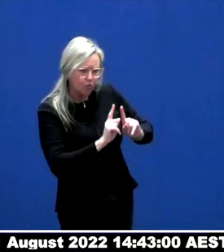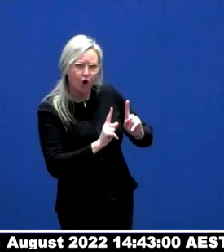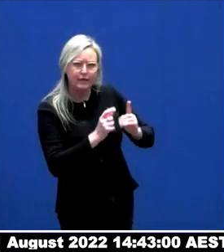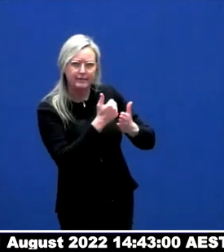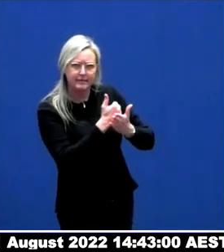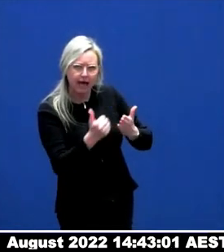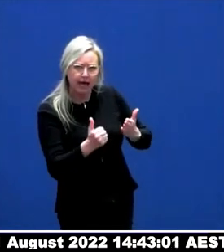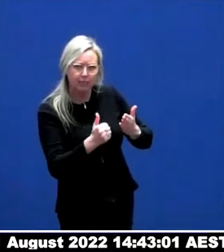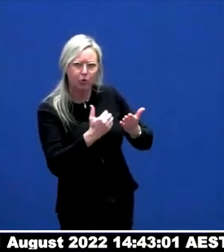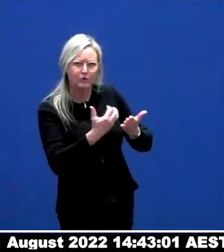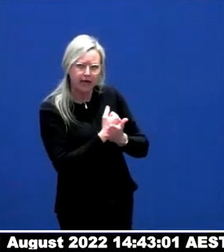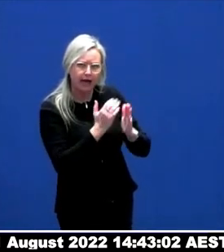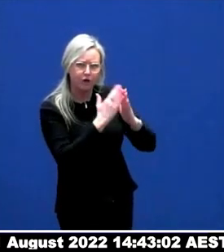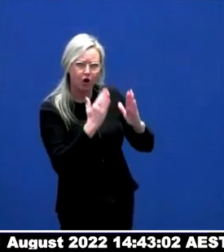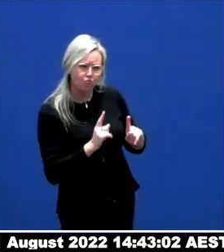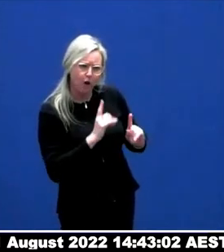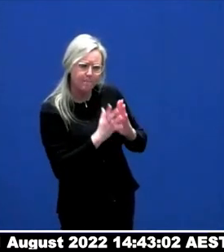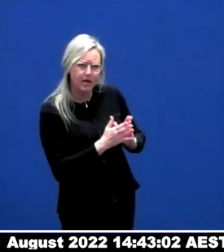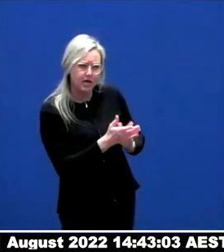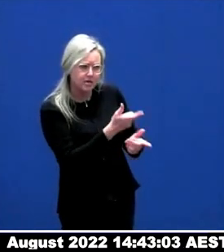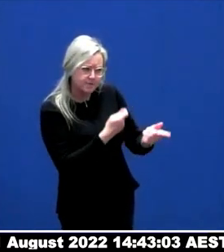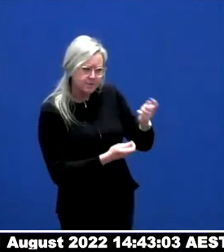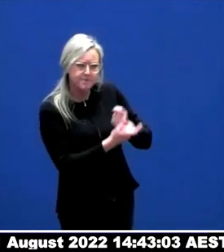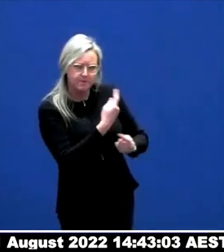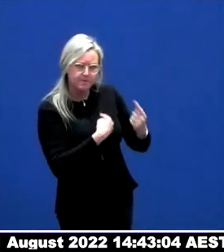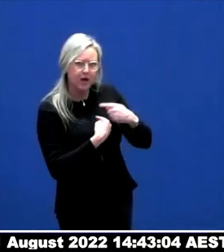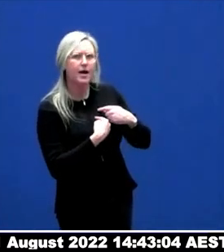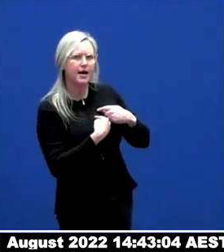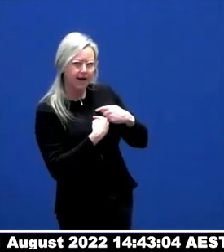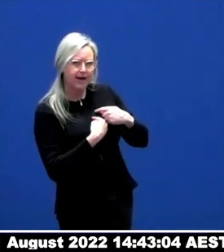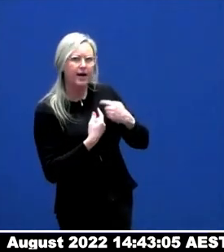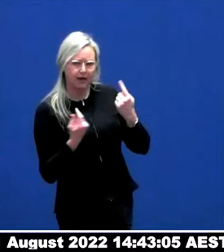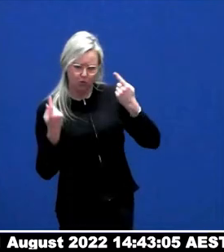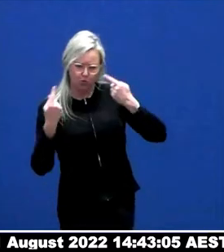Then you would have an assessment around that? Yes. MS DOWSETT: You would build a plan?